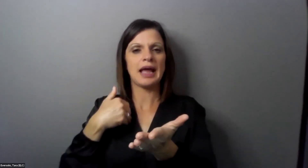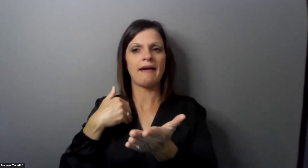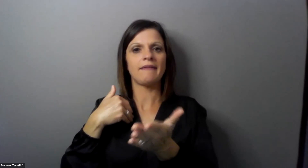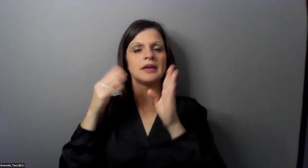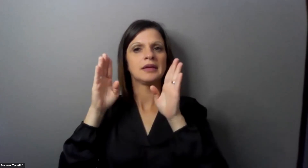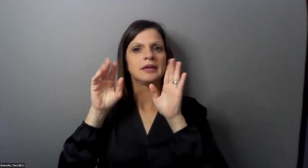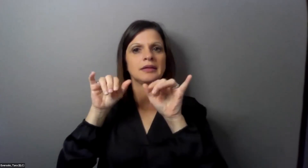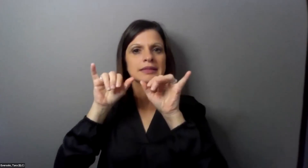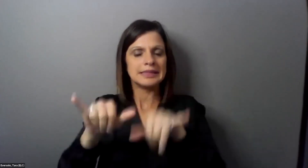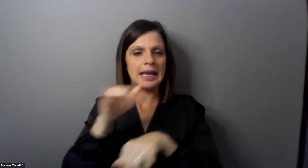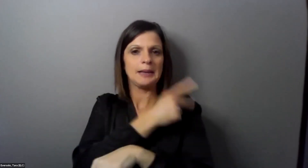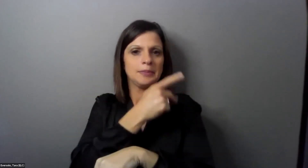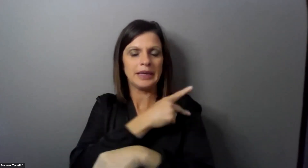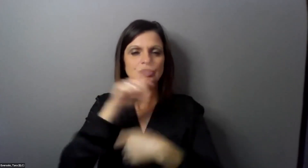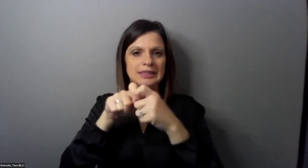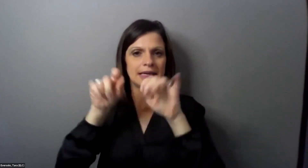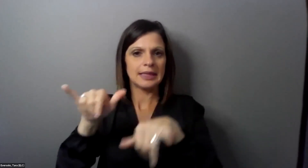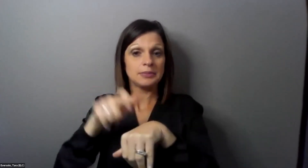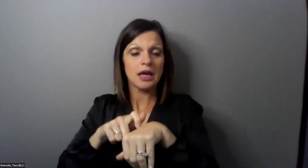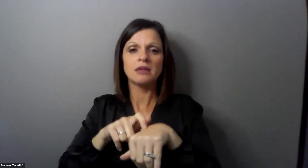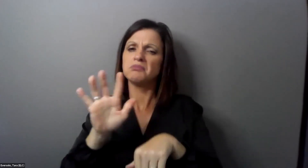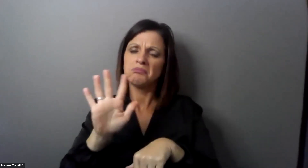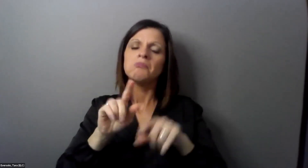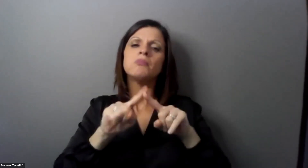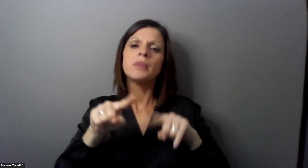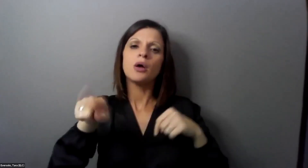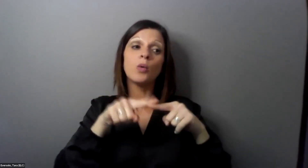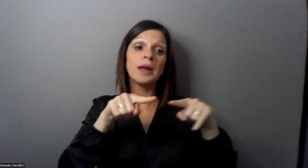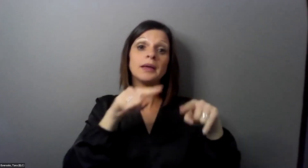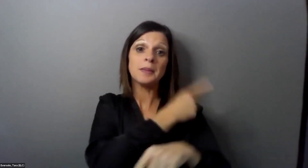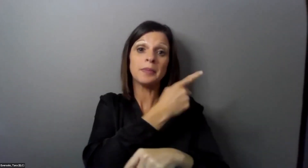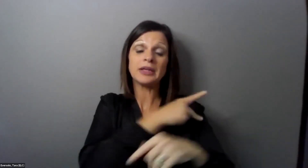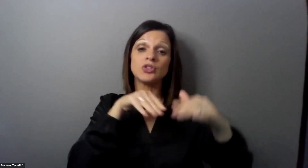and they are going to see them at a set time. But when that patient comes in three or four times